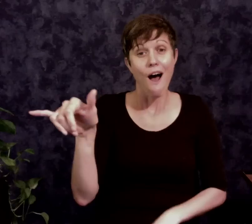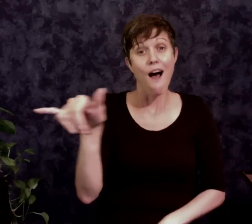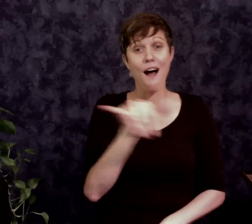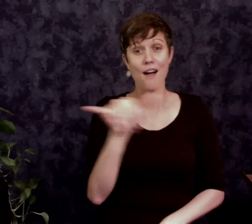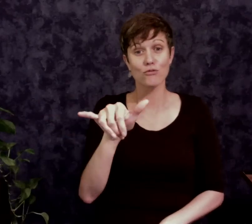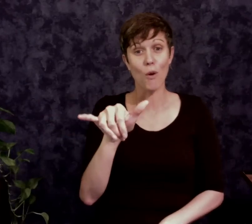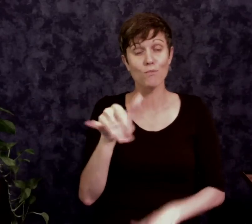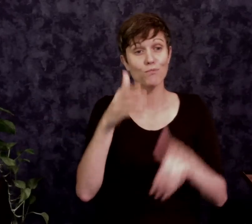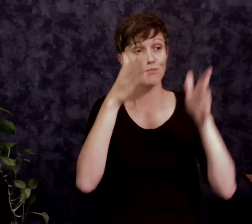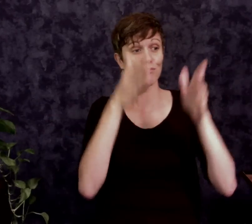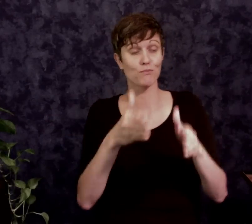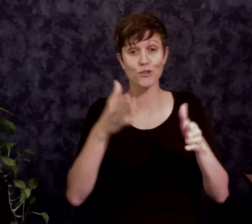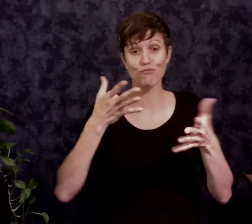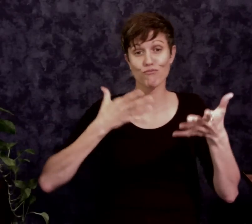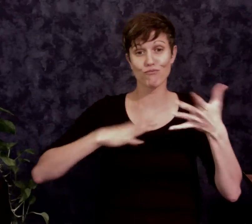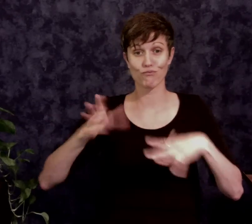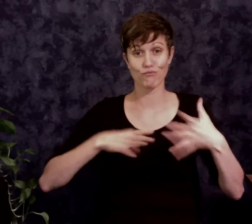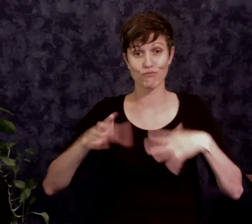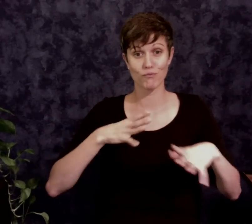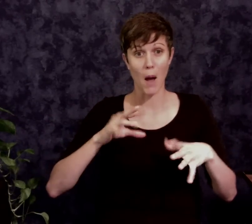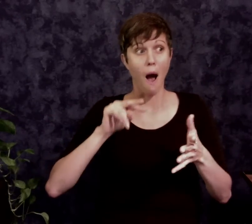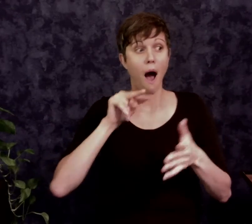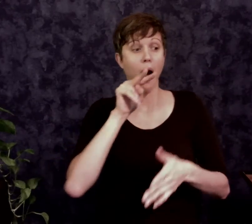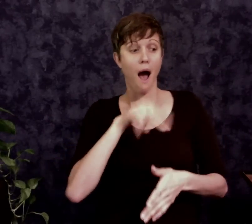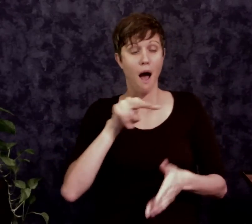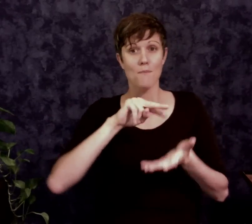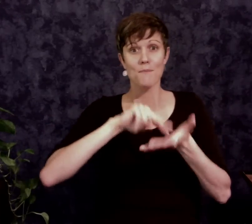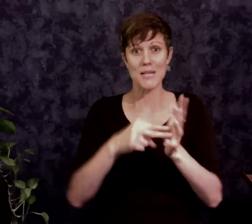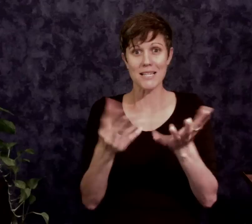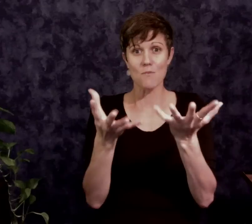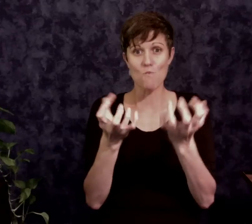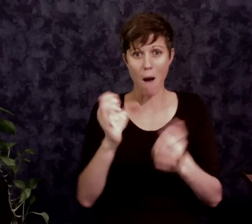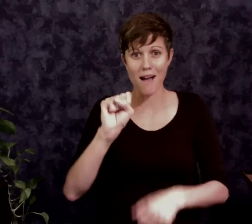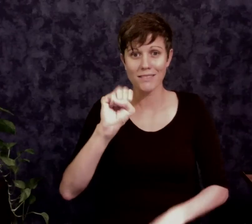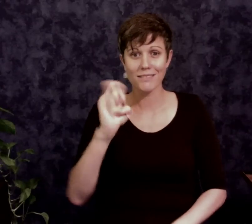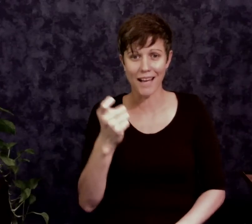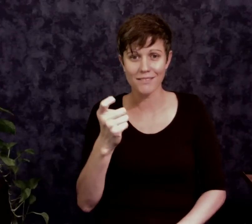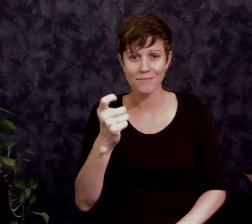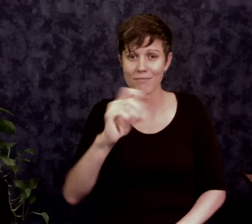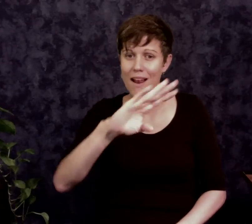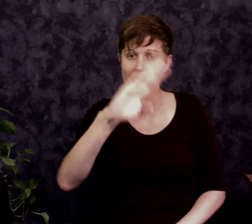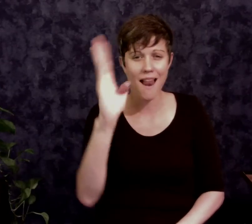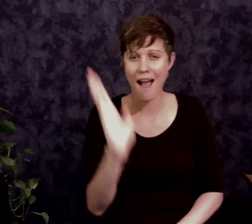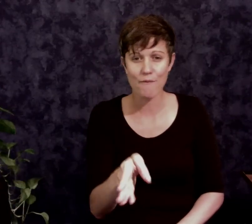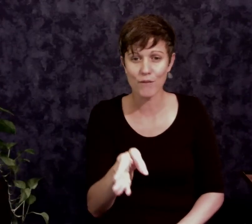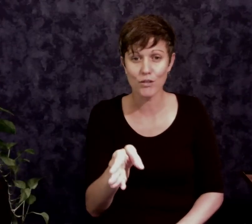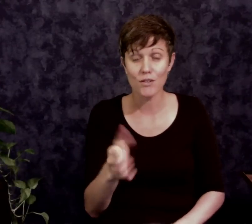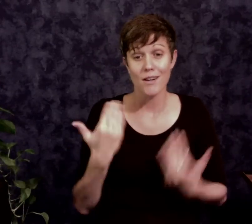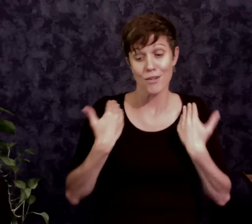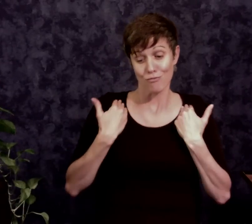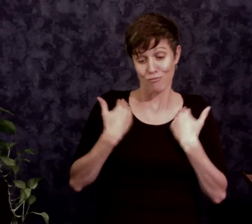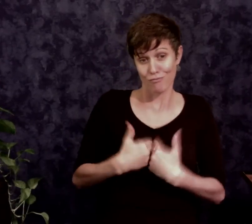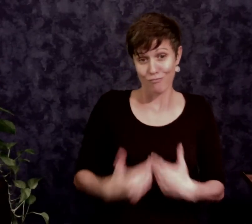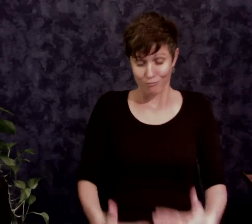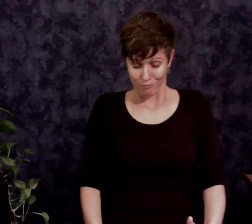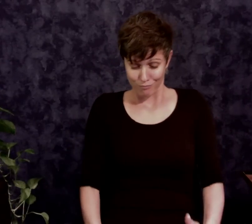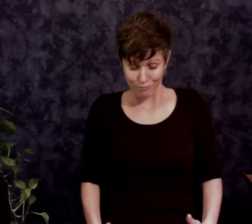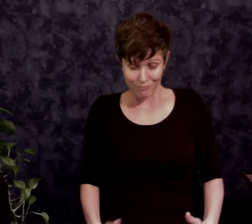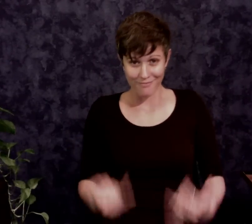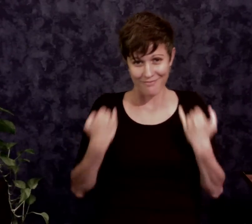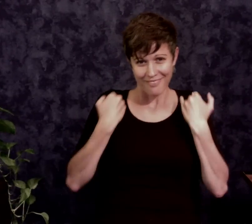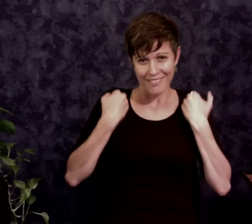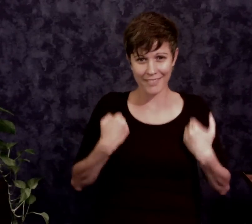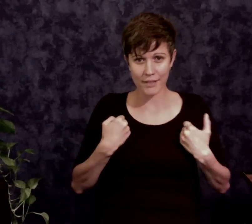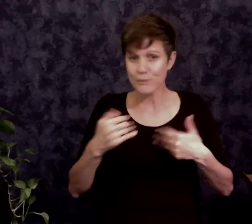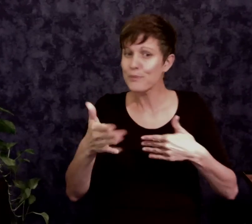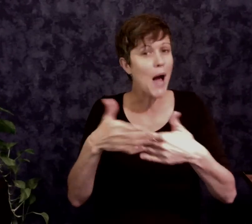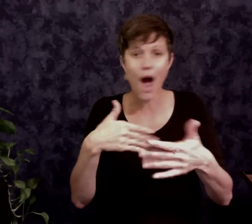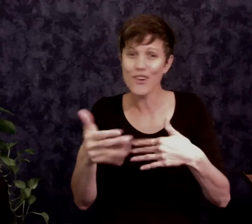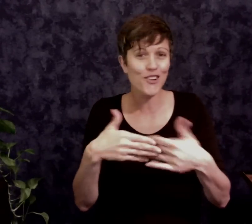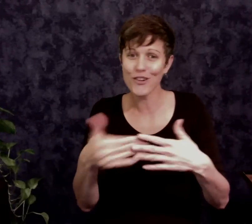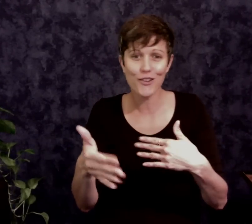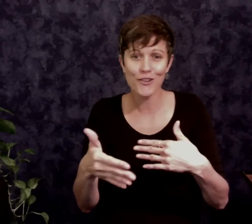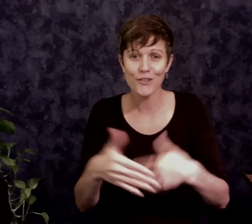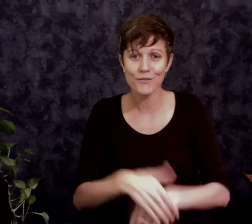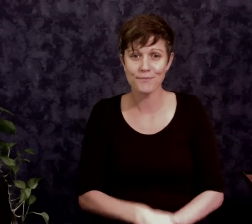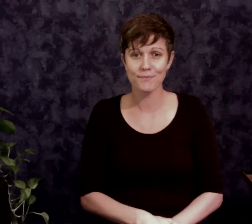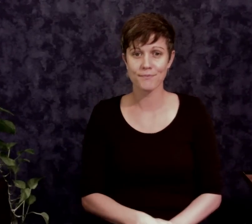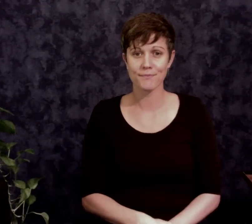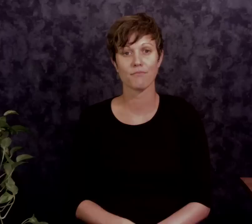Also, does the way a person dresses ever mean they want sex? Never. It doesn’t matter if they are wearing a low cut shirt, short skirt, or a revealing dress.